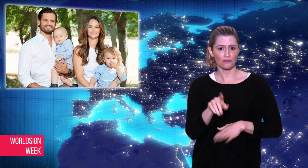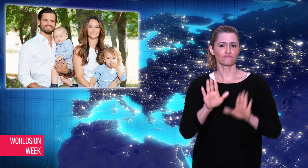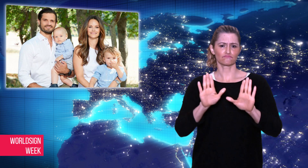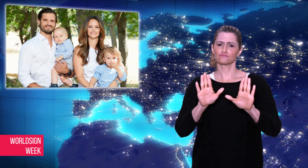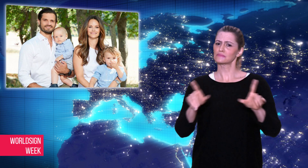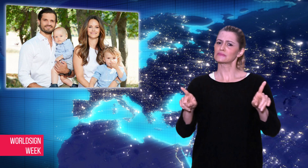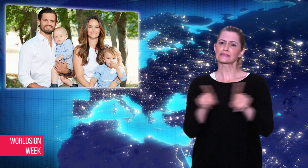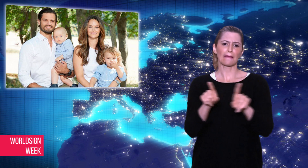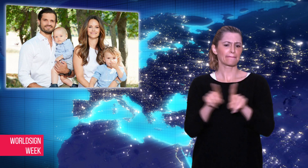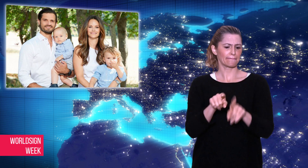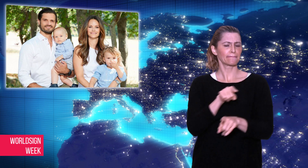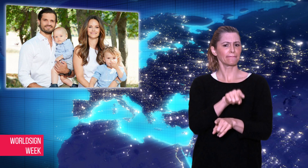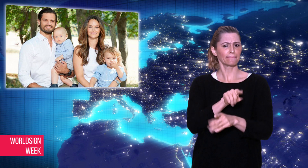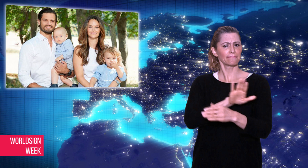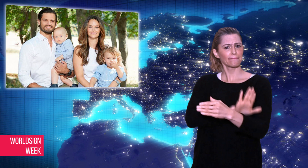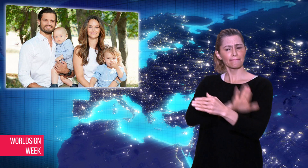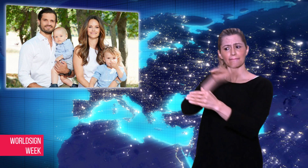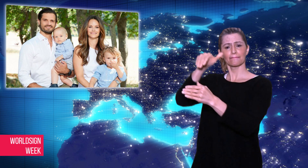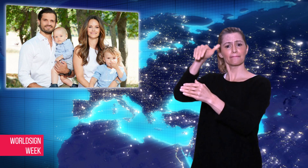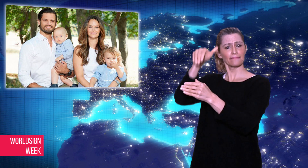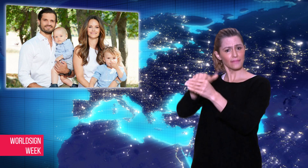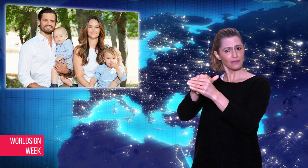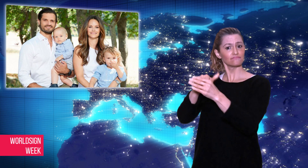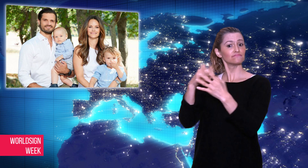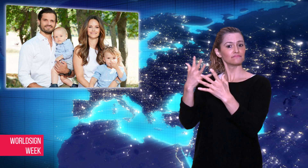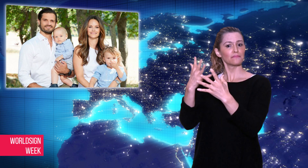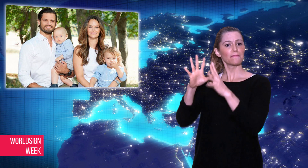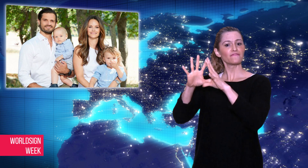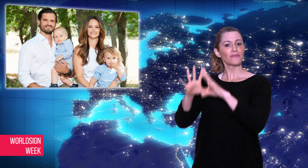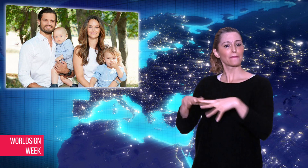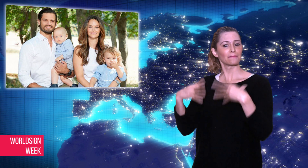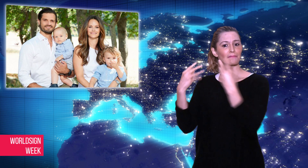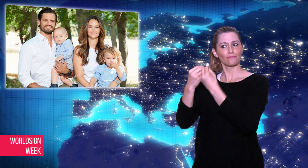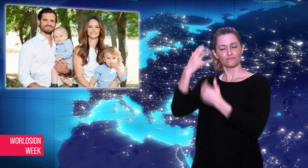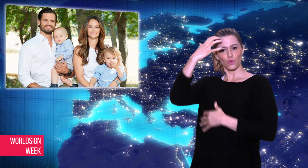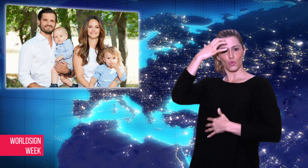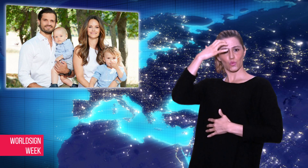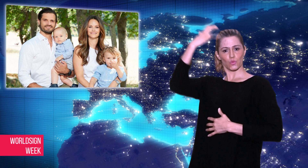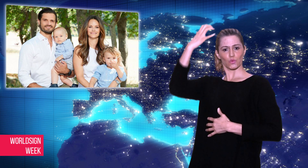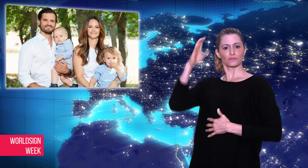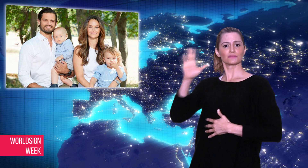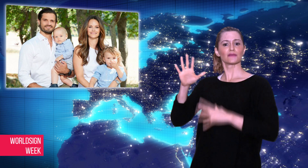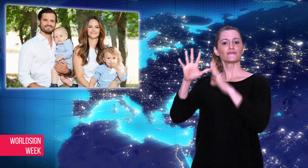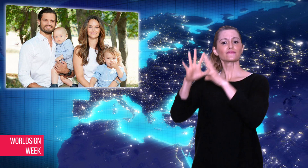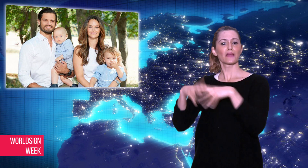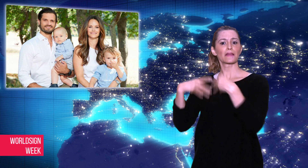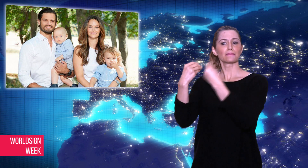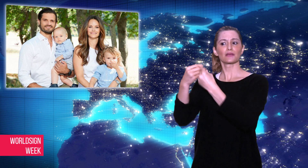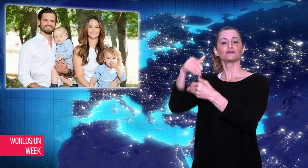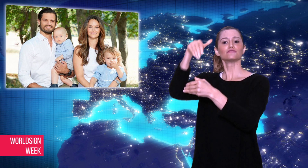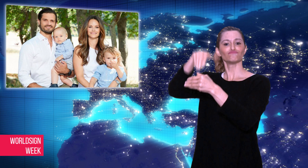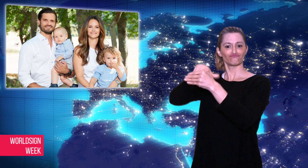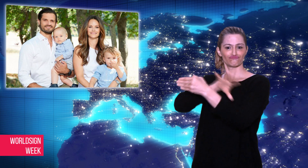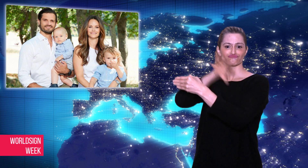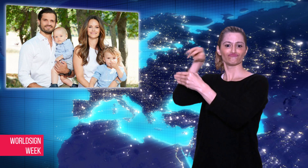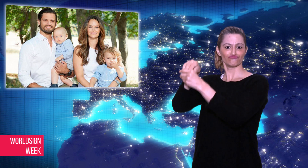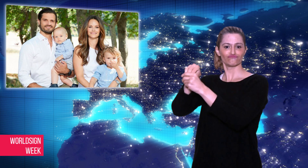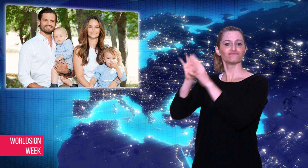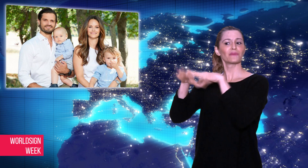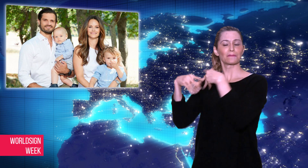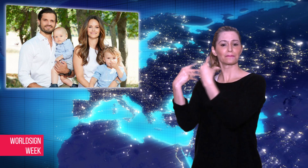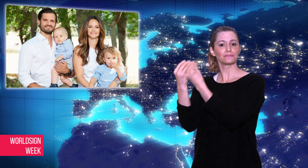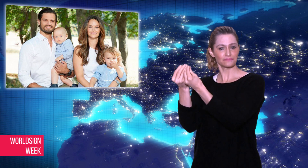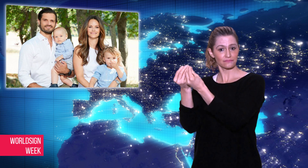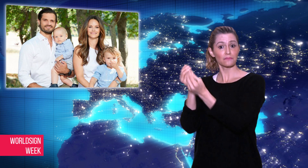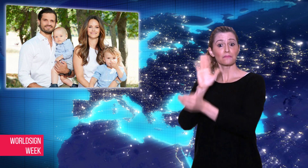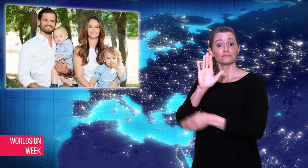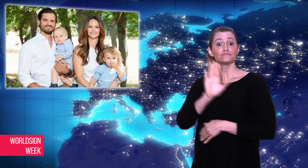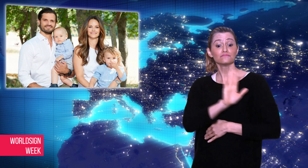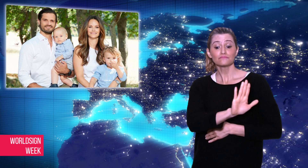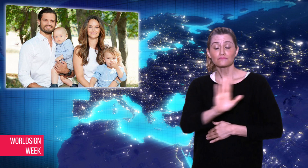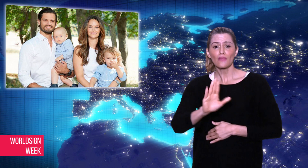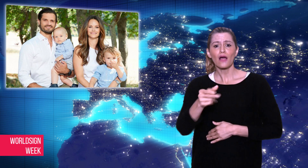The children would still be members of the royal